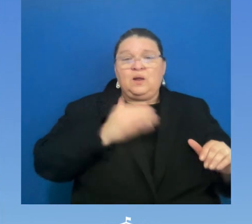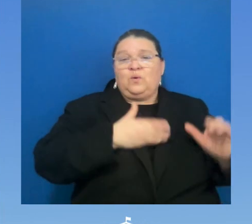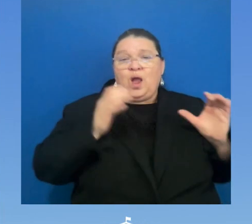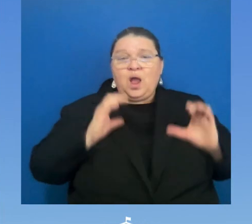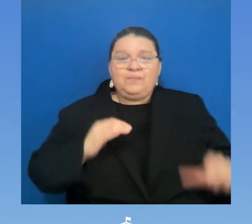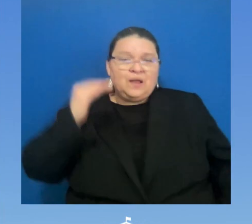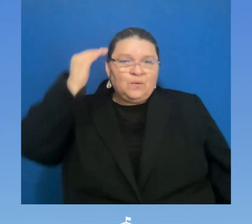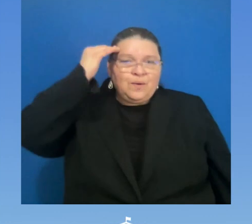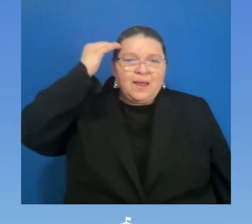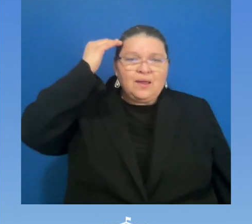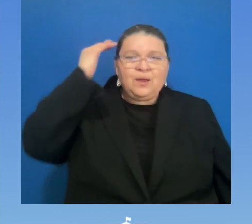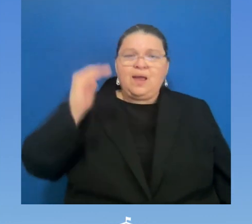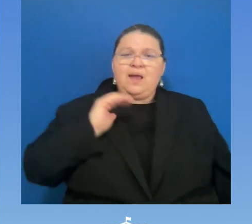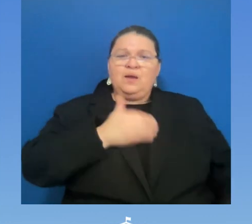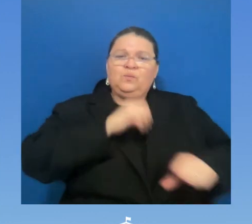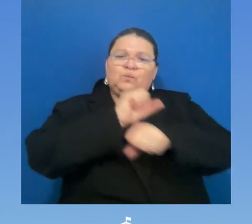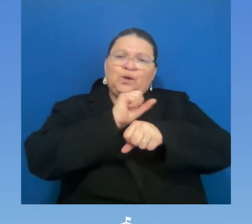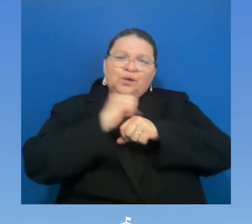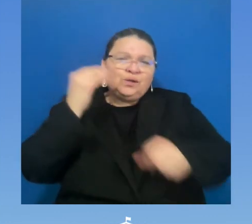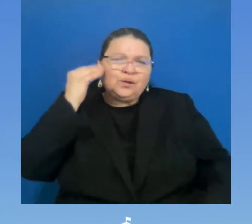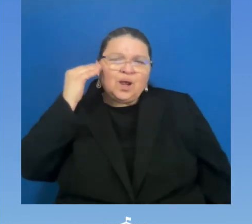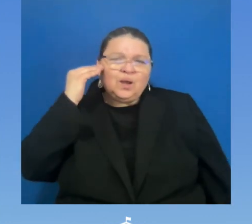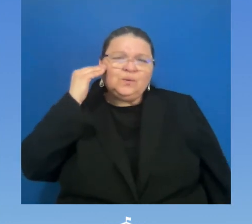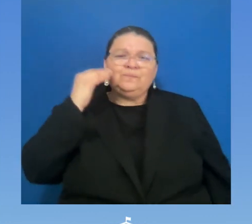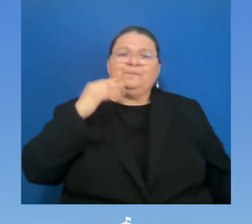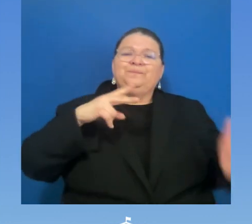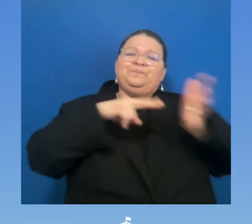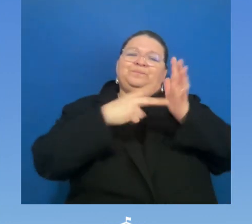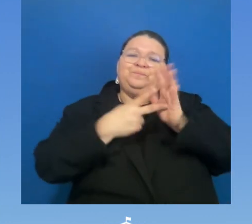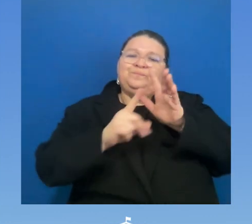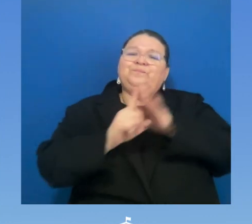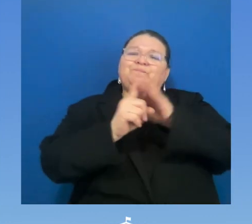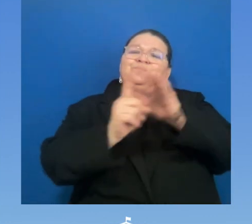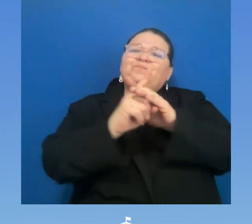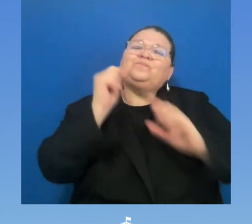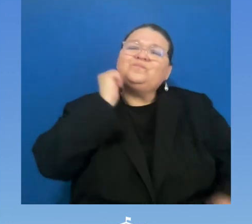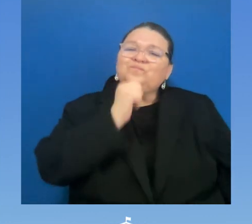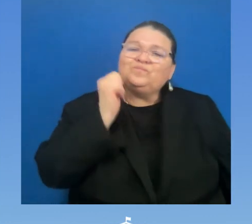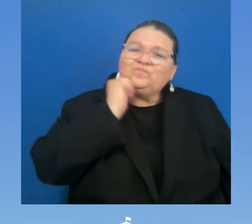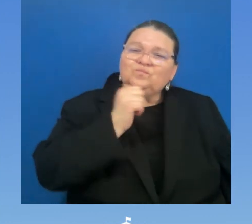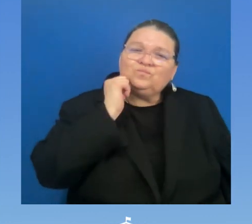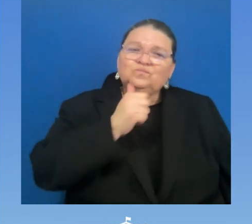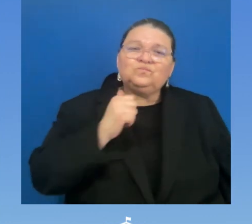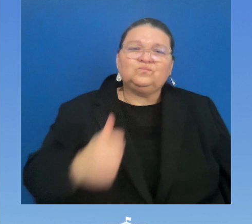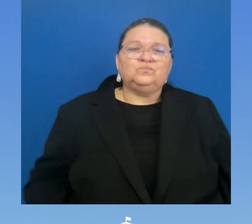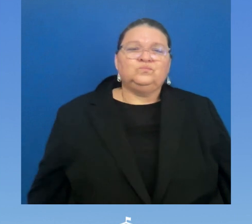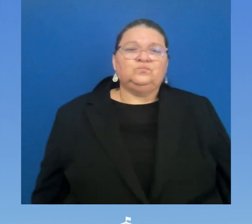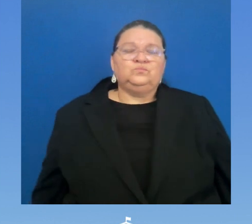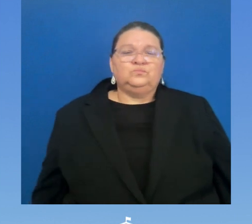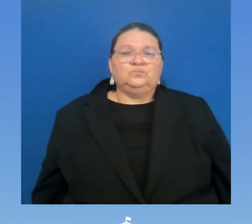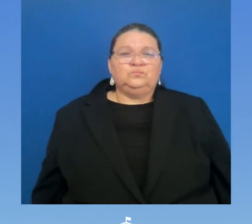So in an environment where it is a time of reckoning